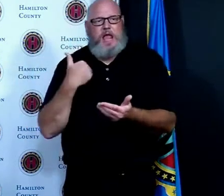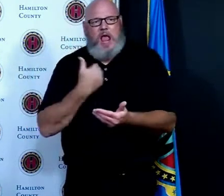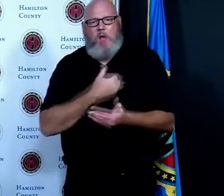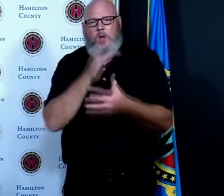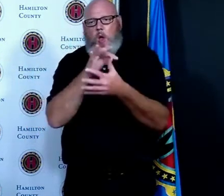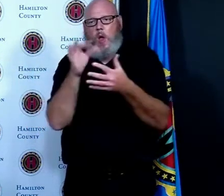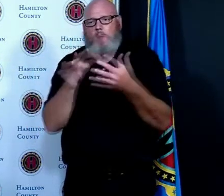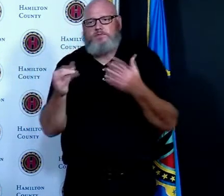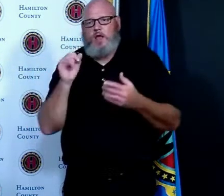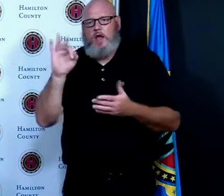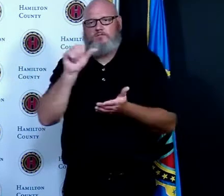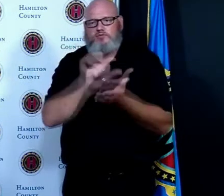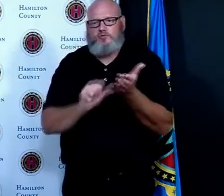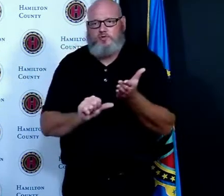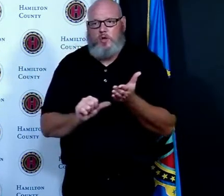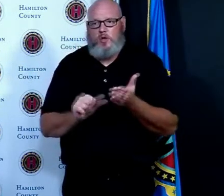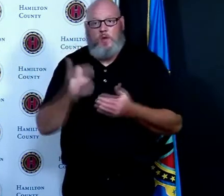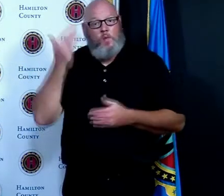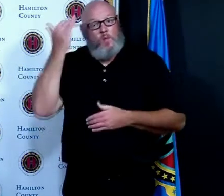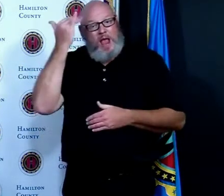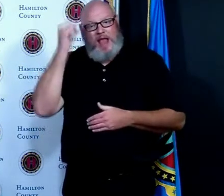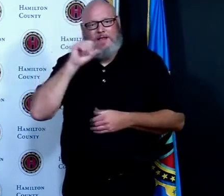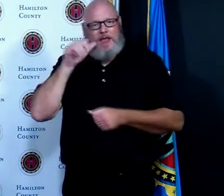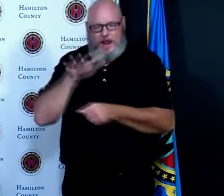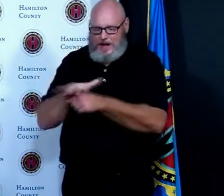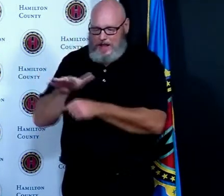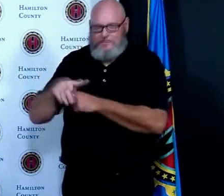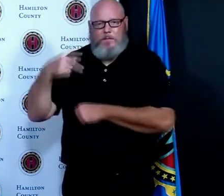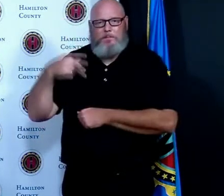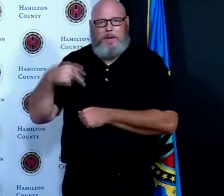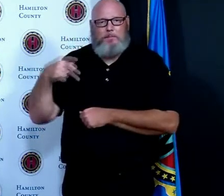amount of PPE and we wanted to make sure we were doing everything that we would